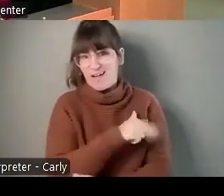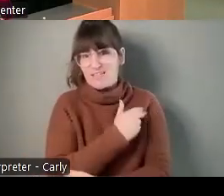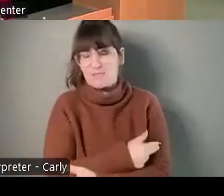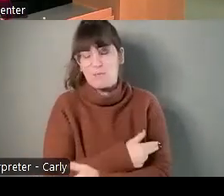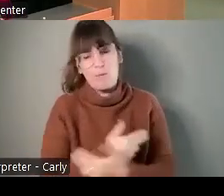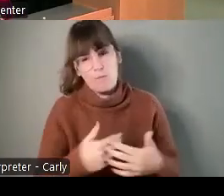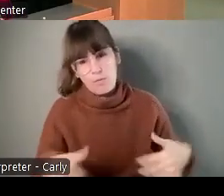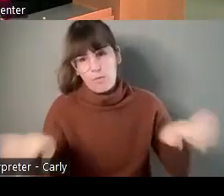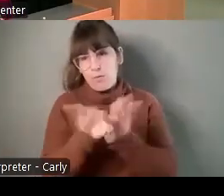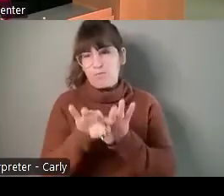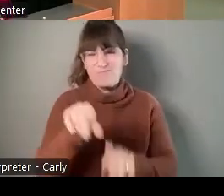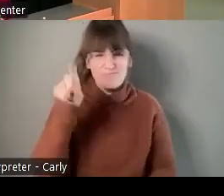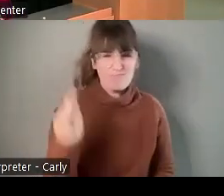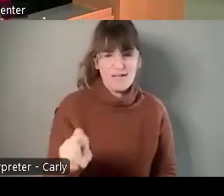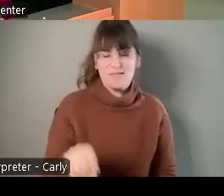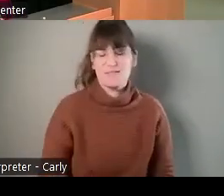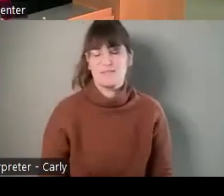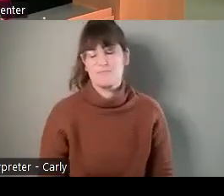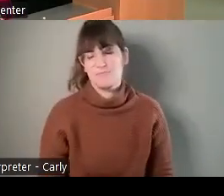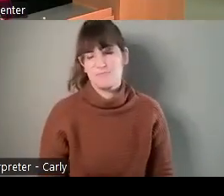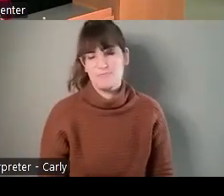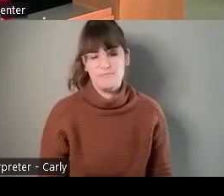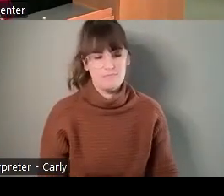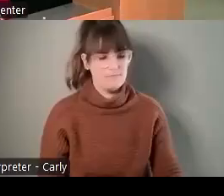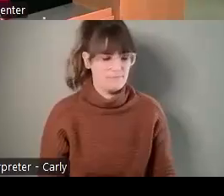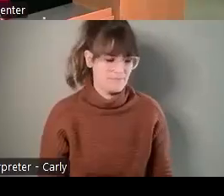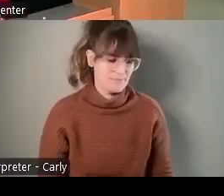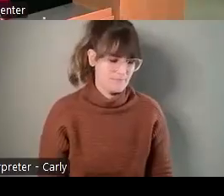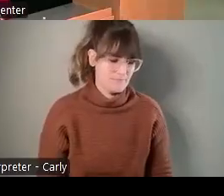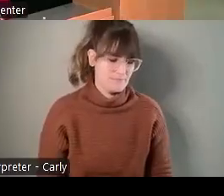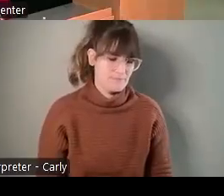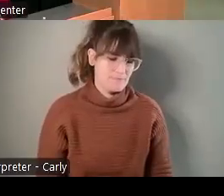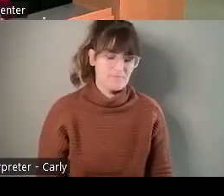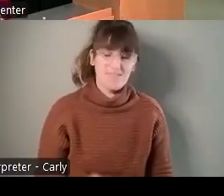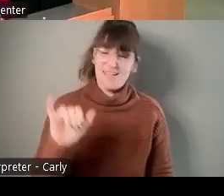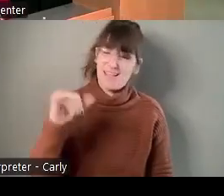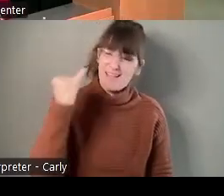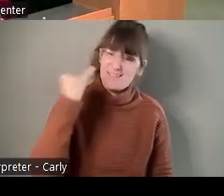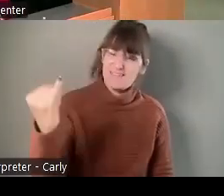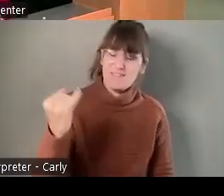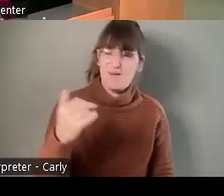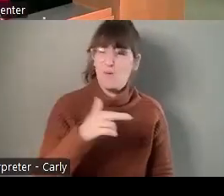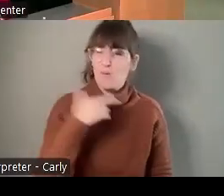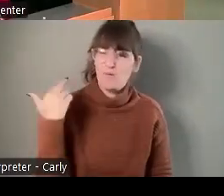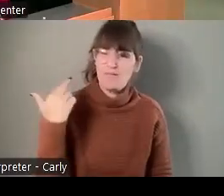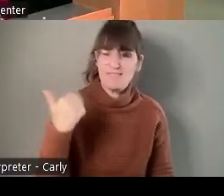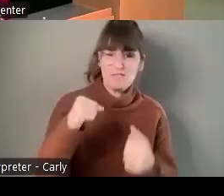um, the idea of the risky strengths, right? Right. I mean, I I know Dave will use even more